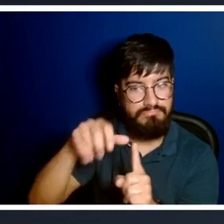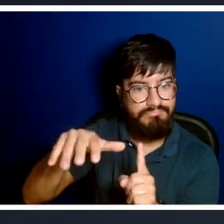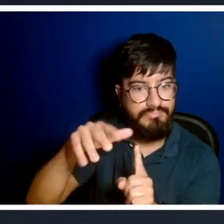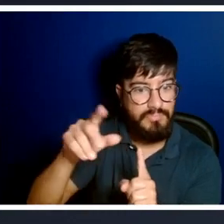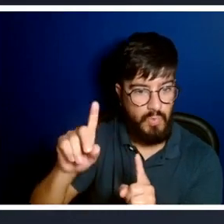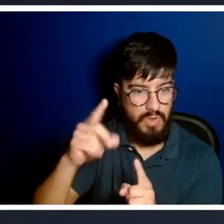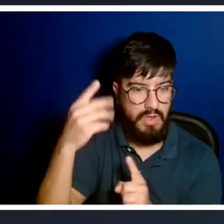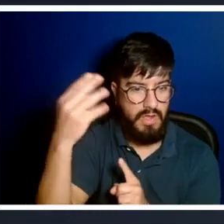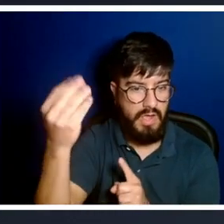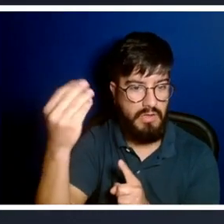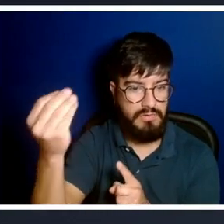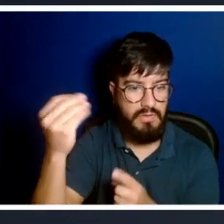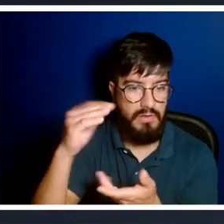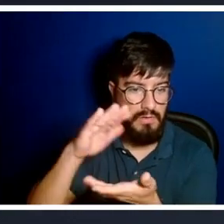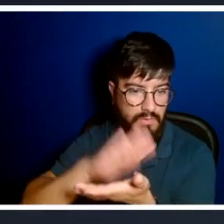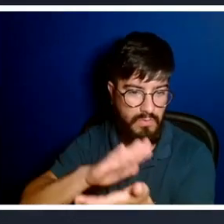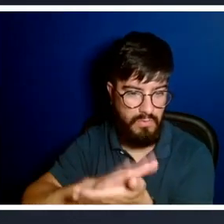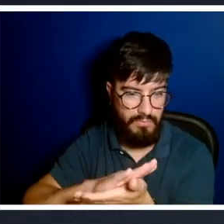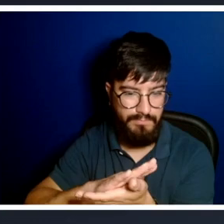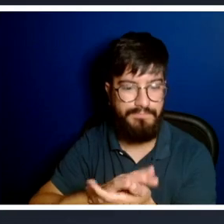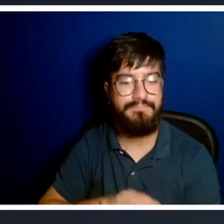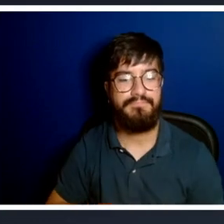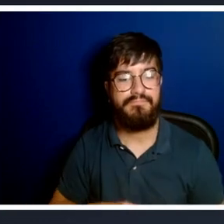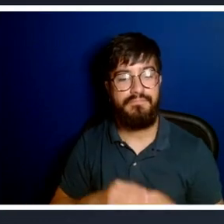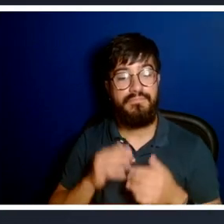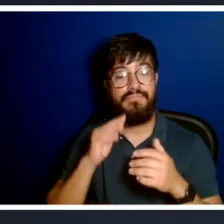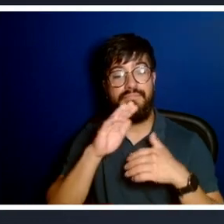So, you know, these are all things that are completely driven by the students. And we're